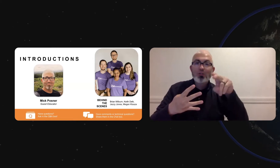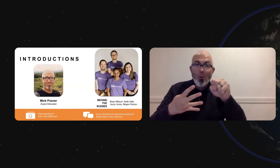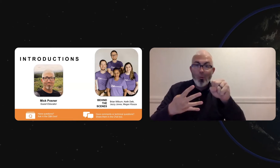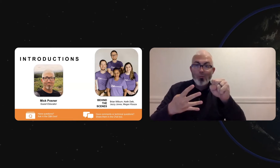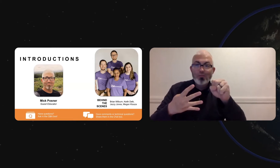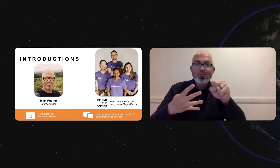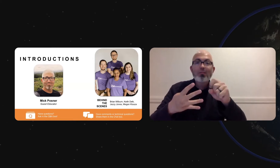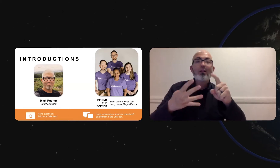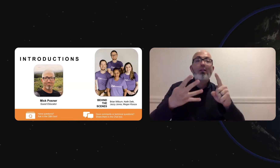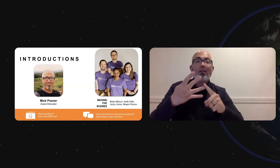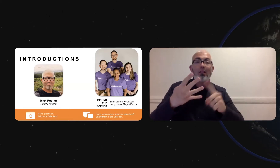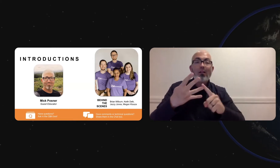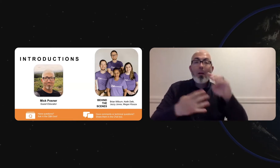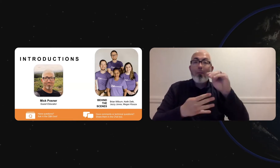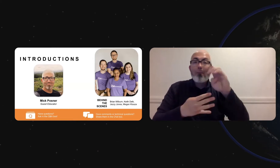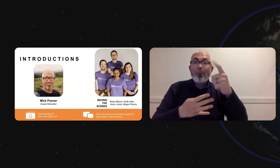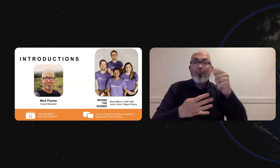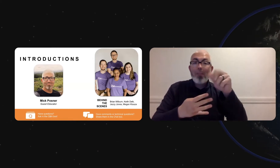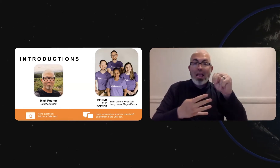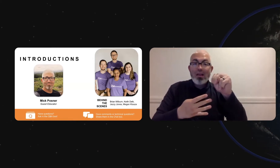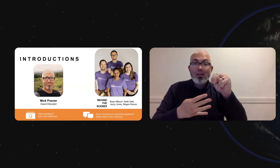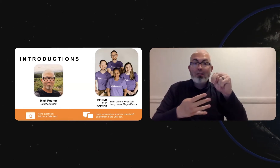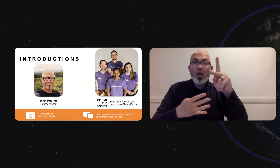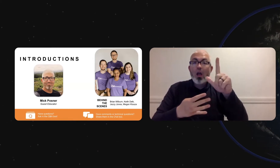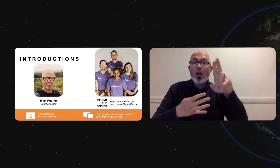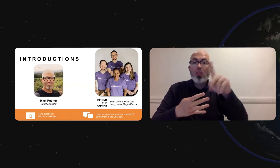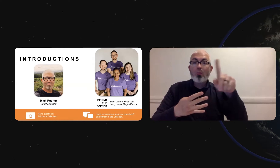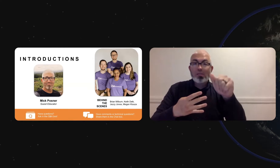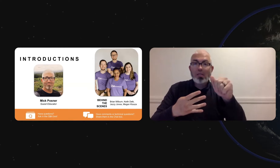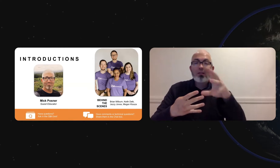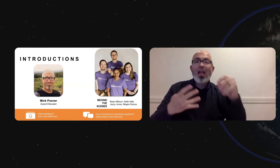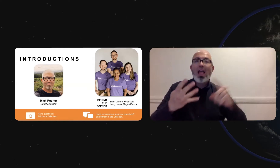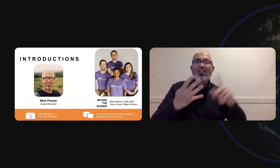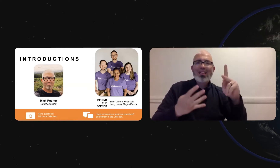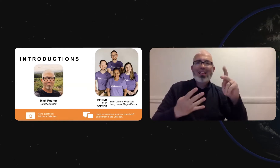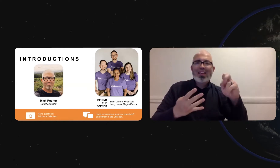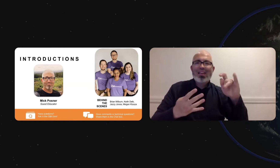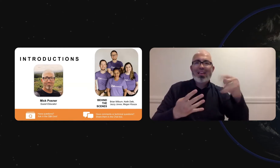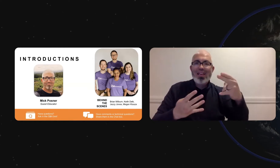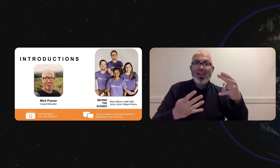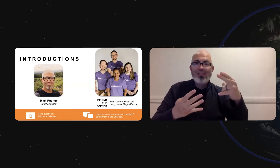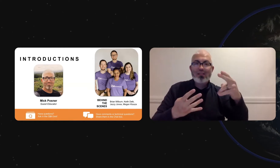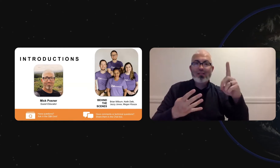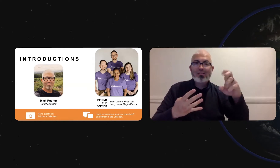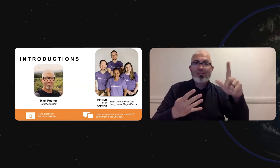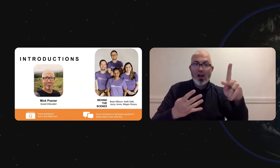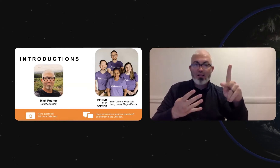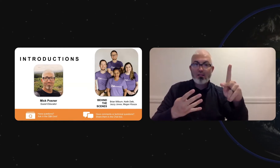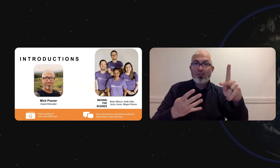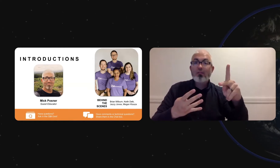We also have Megan Klusza and Keith Delk.